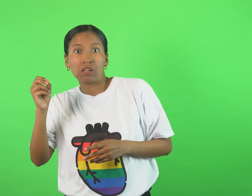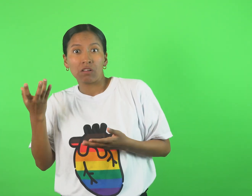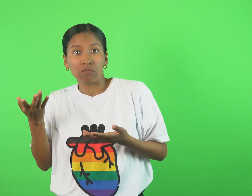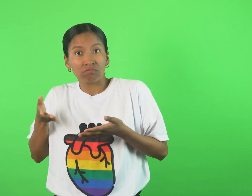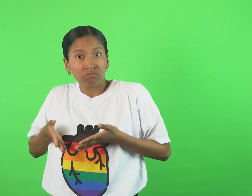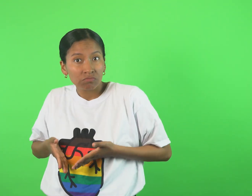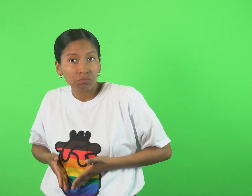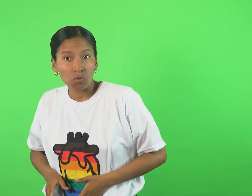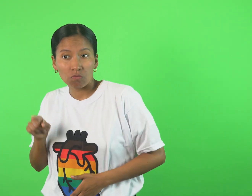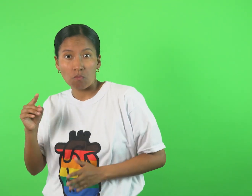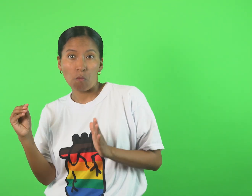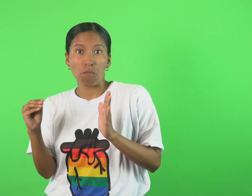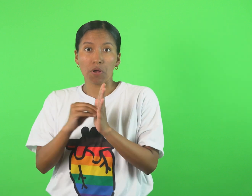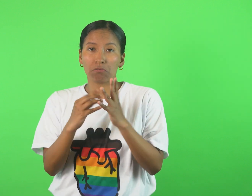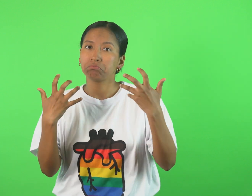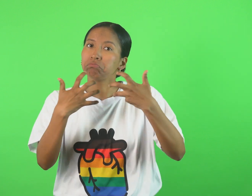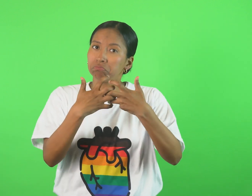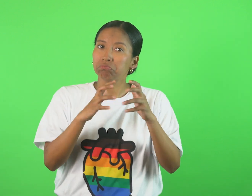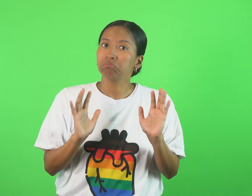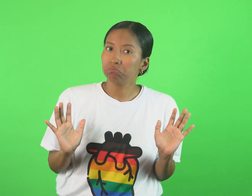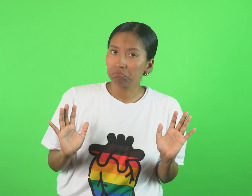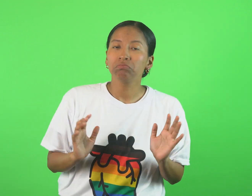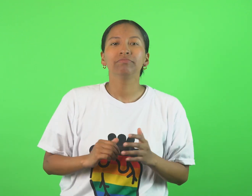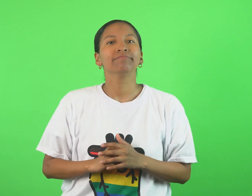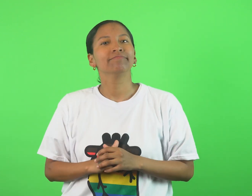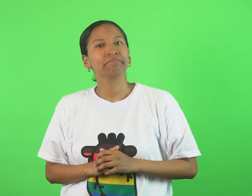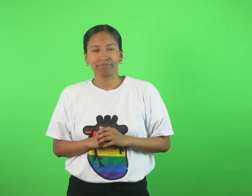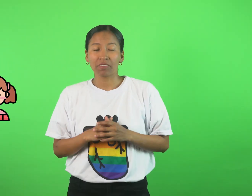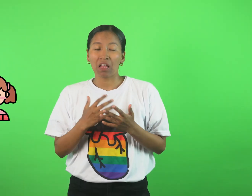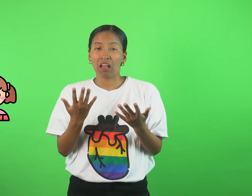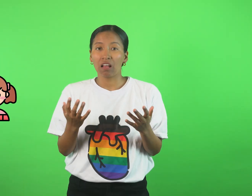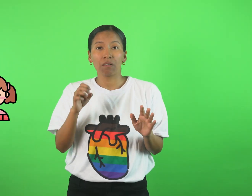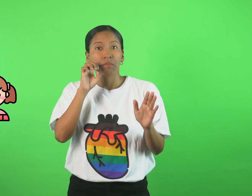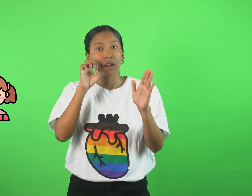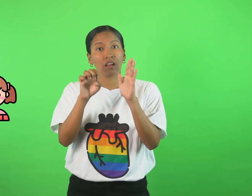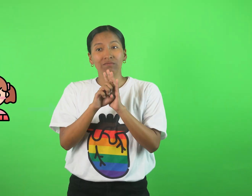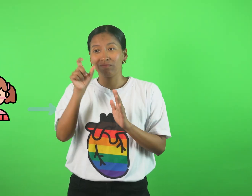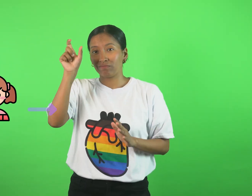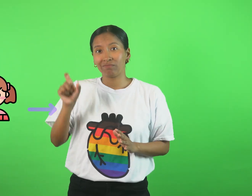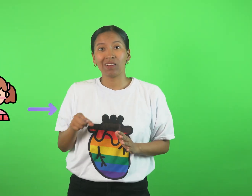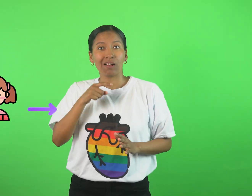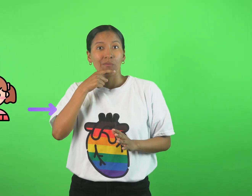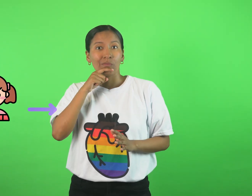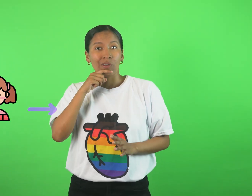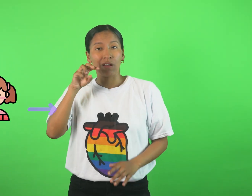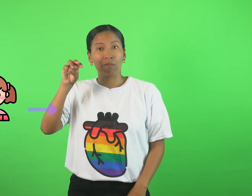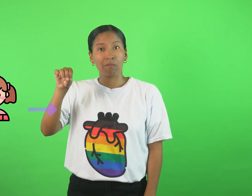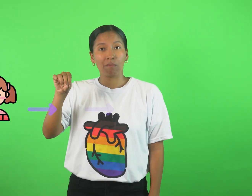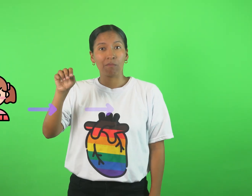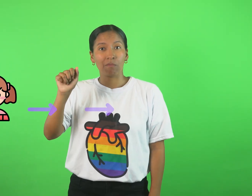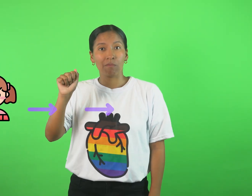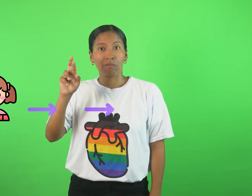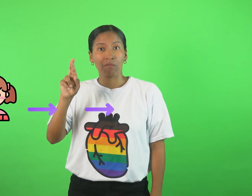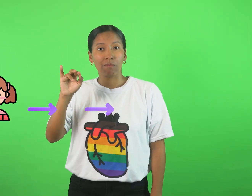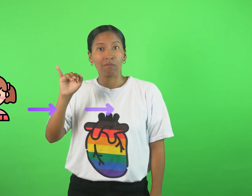matches the sex assigned at birth. For example, Maria,